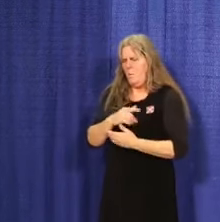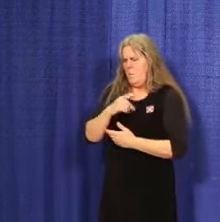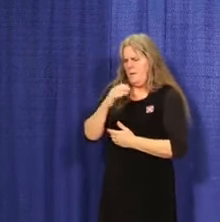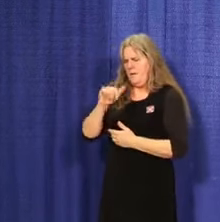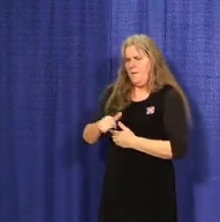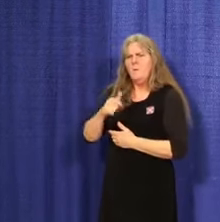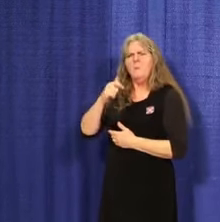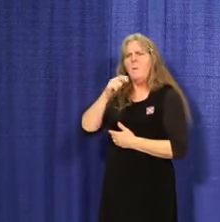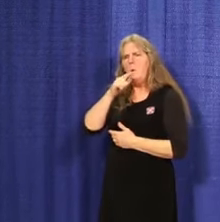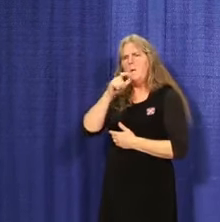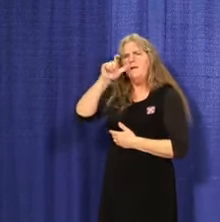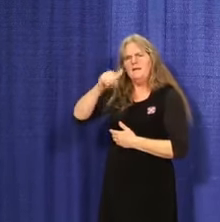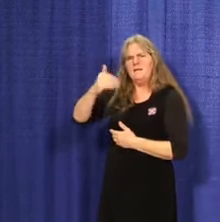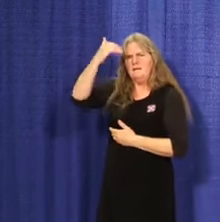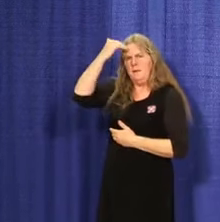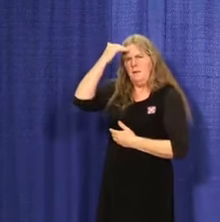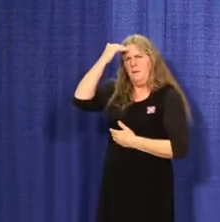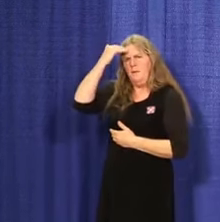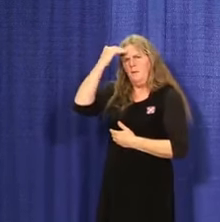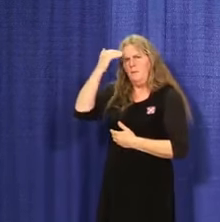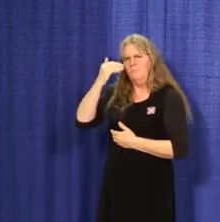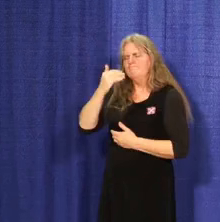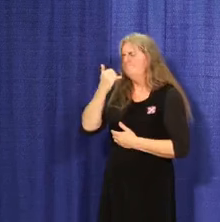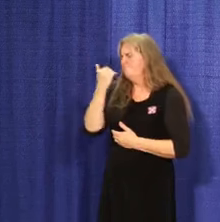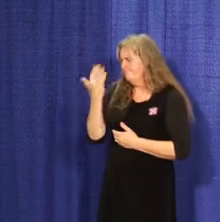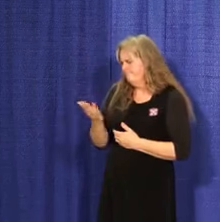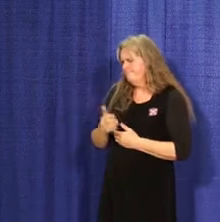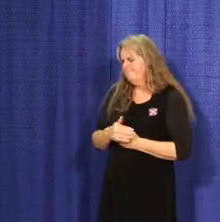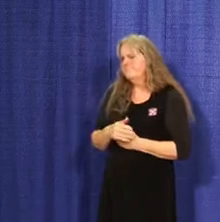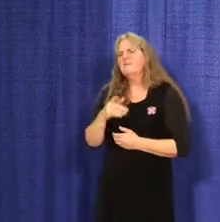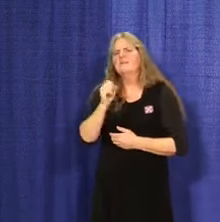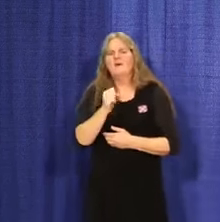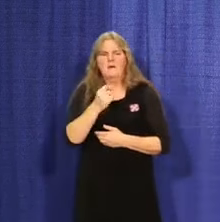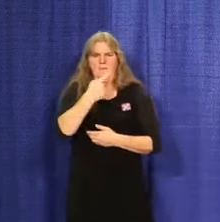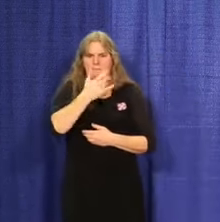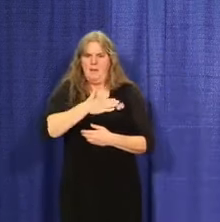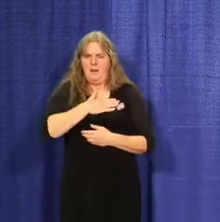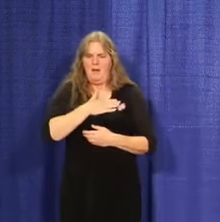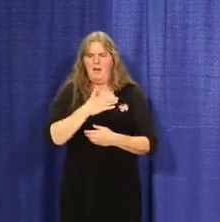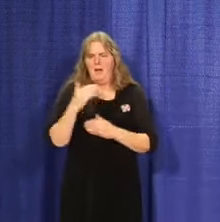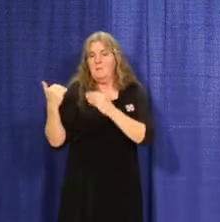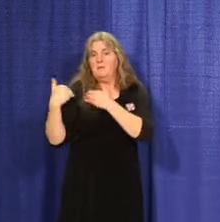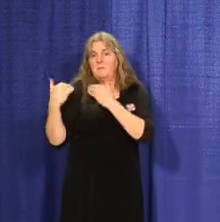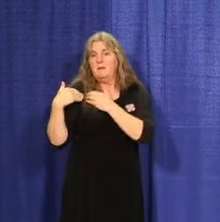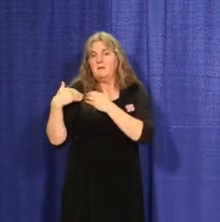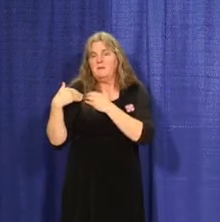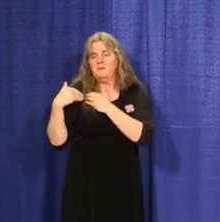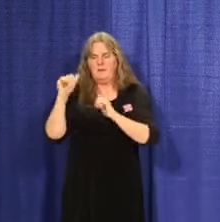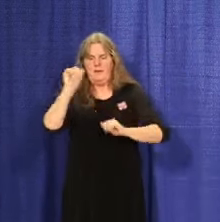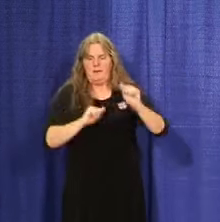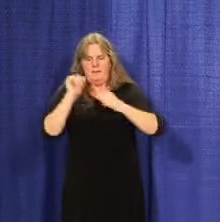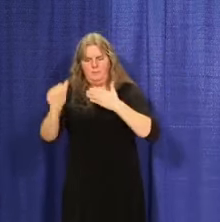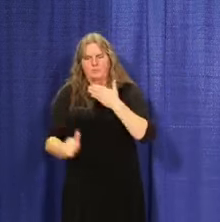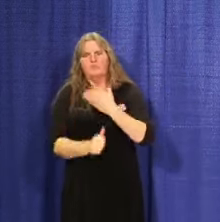living with COVID risk, and my duty is to provide enough information to inform that risk while protecting information